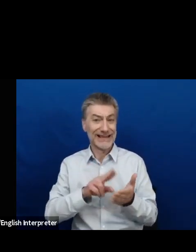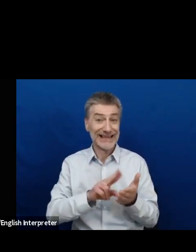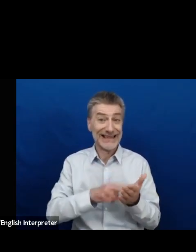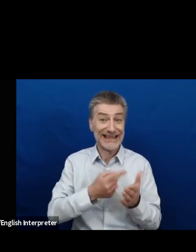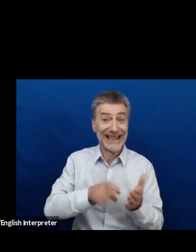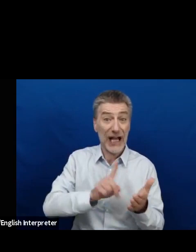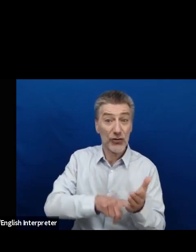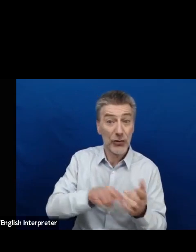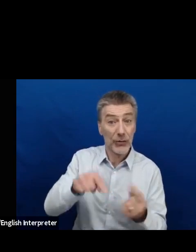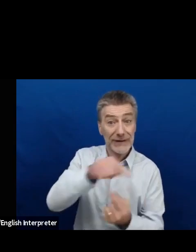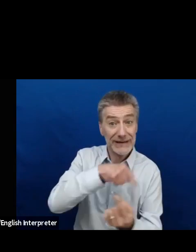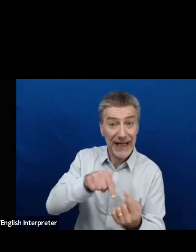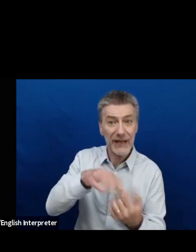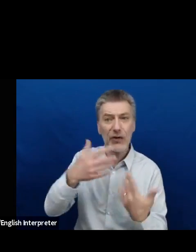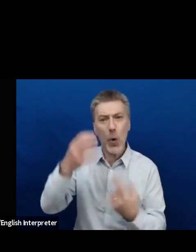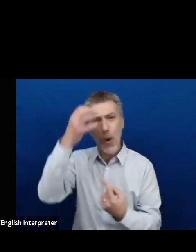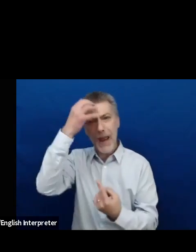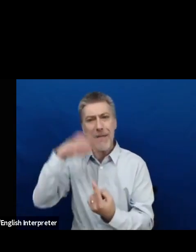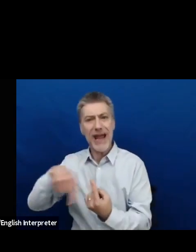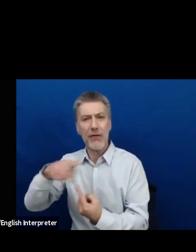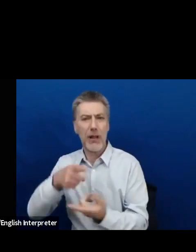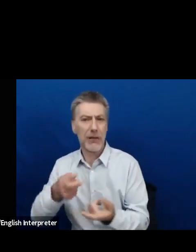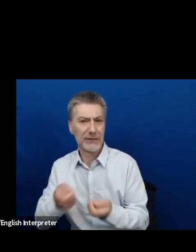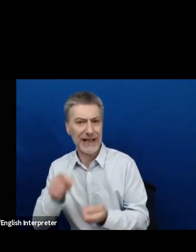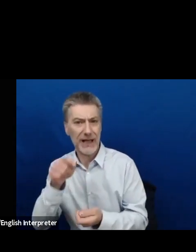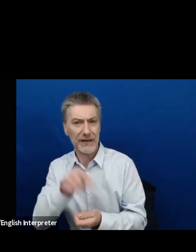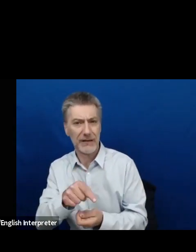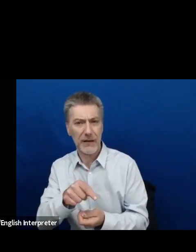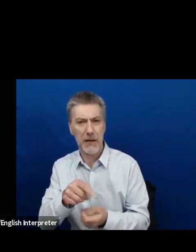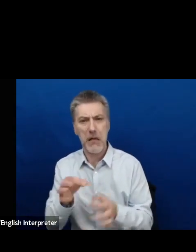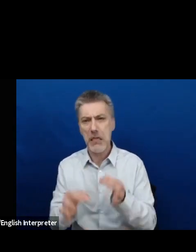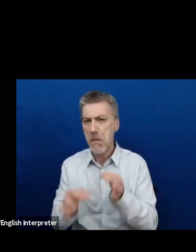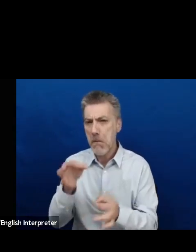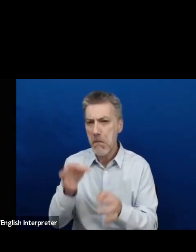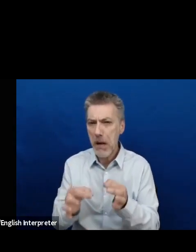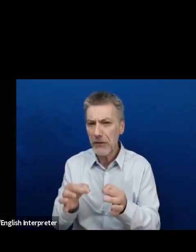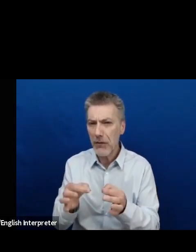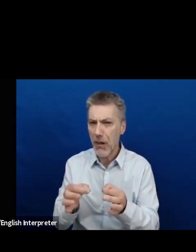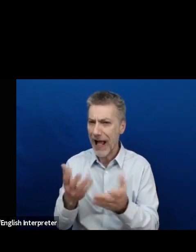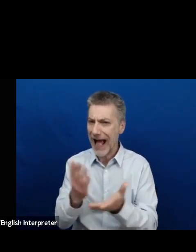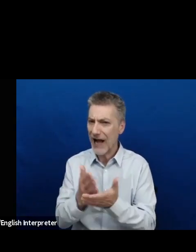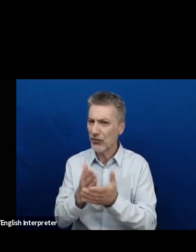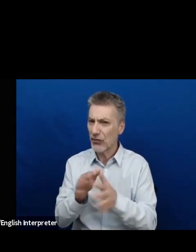of citizenship for example are continuant with the territorial boundaries of the